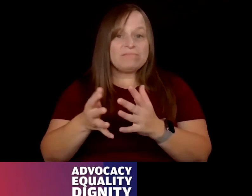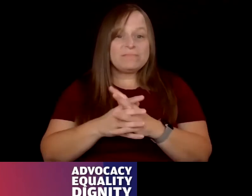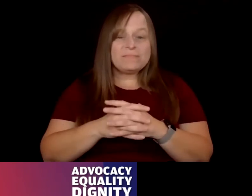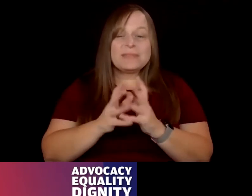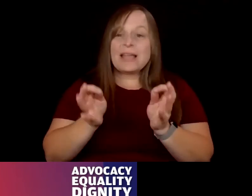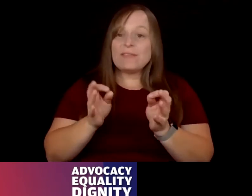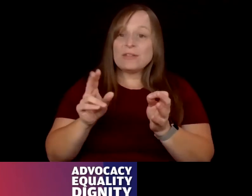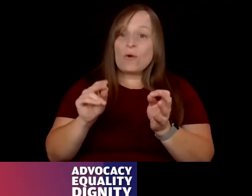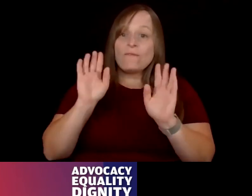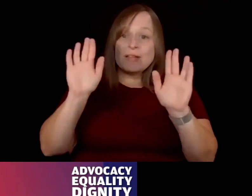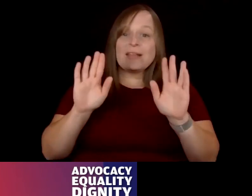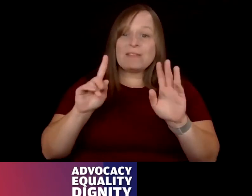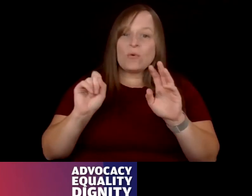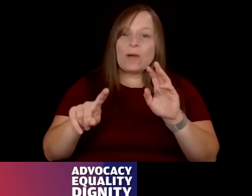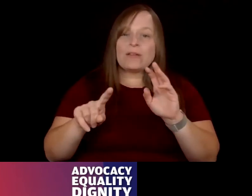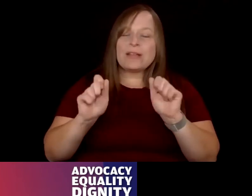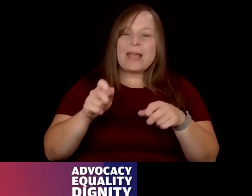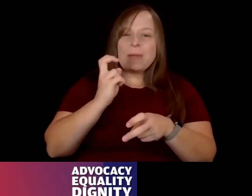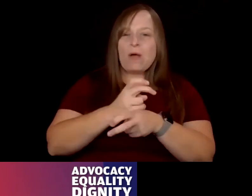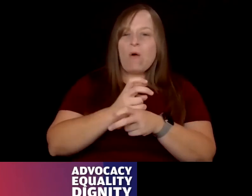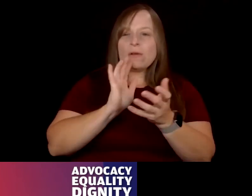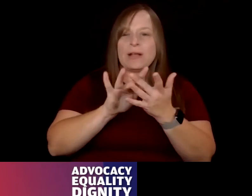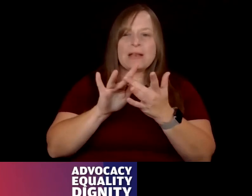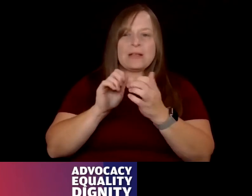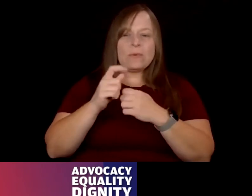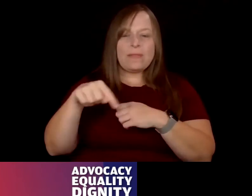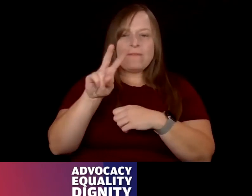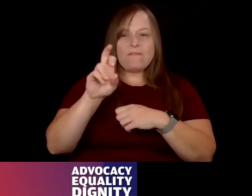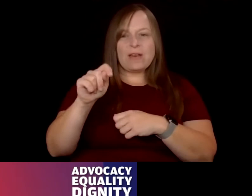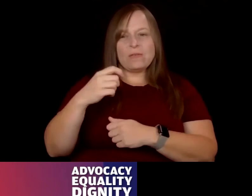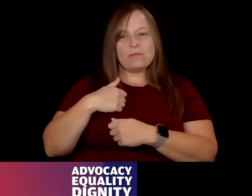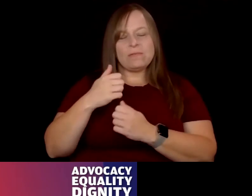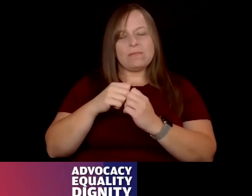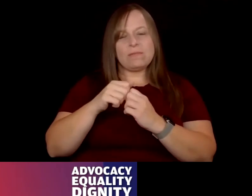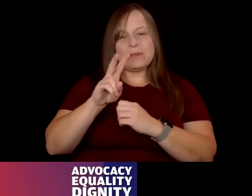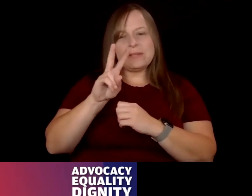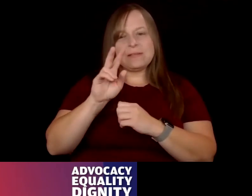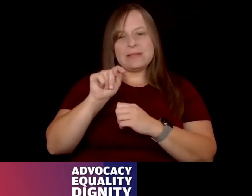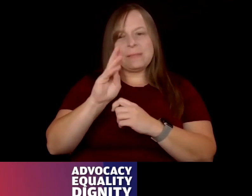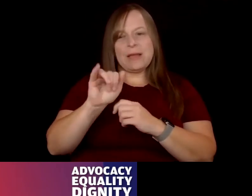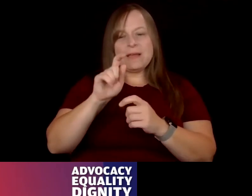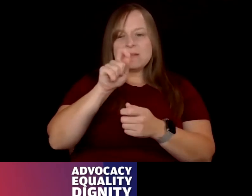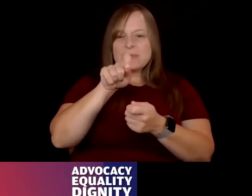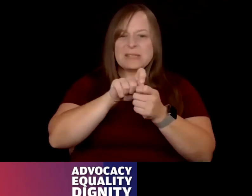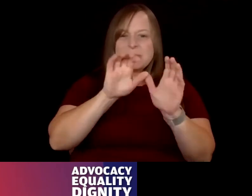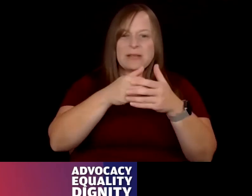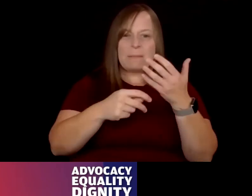Definitely, no, that's a fantastic question, and it can be really hard to reach veterans with TBI as a specific population that can be, like I said,